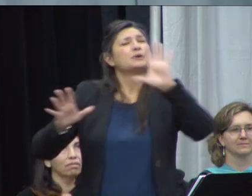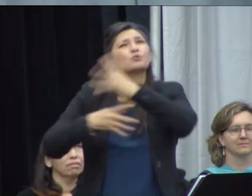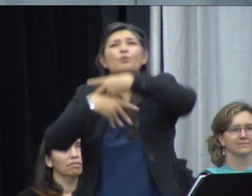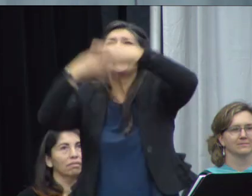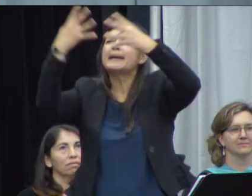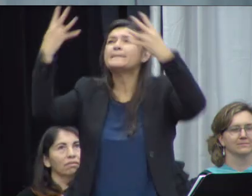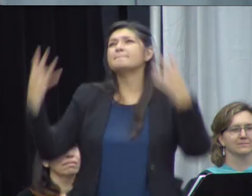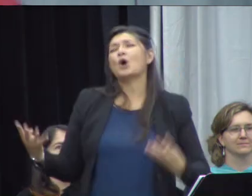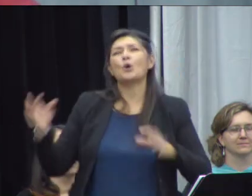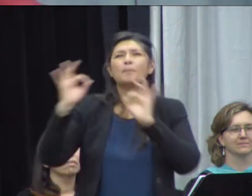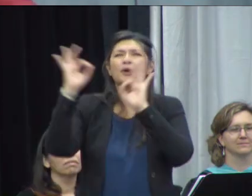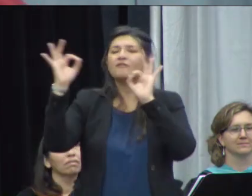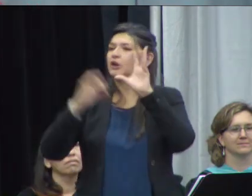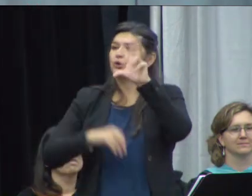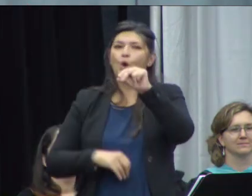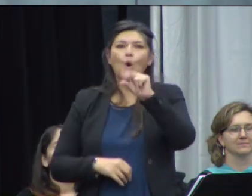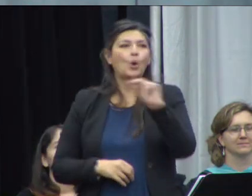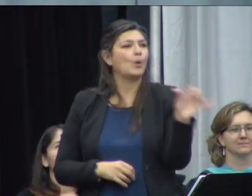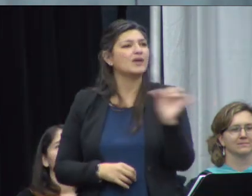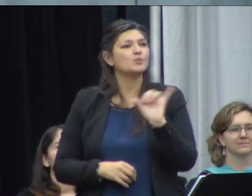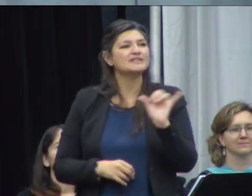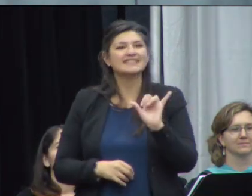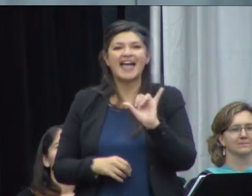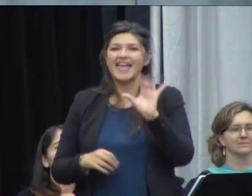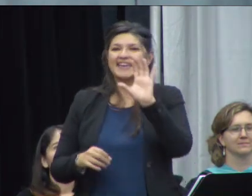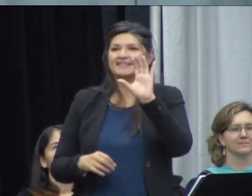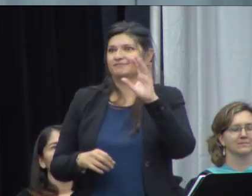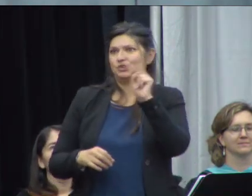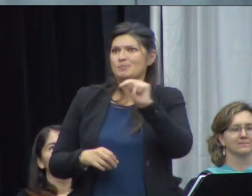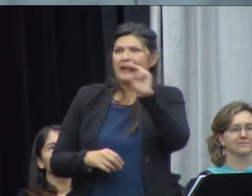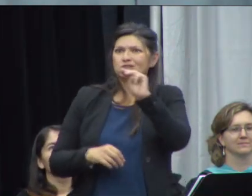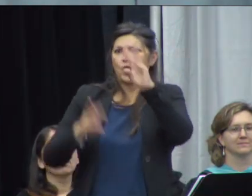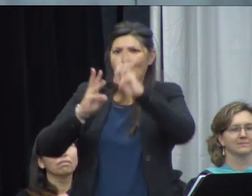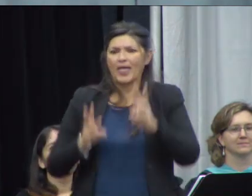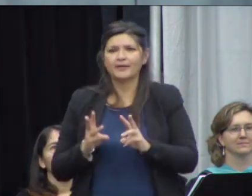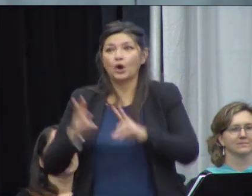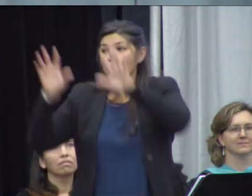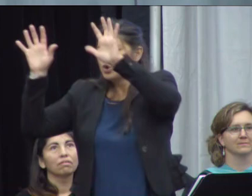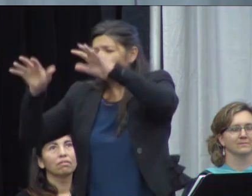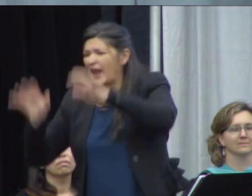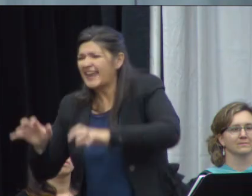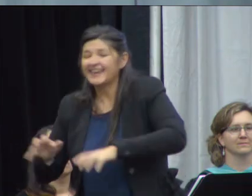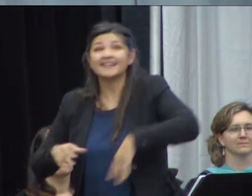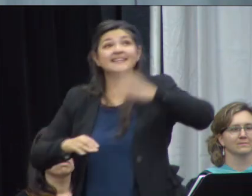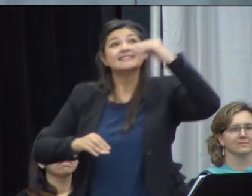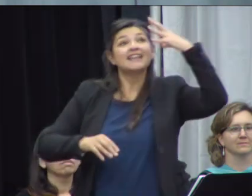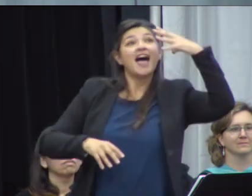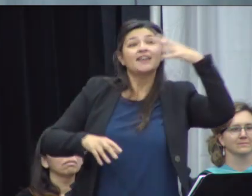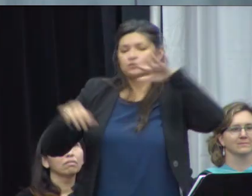rainy, then sunny, then rainy again, then all of a sudden it snows and gives everyone a two hour delay.